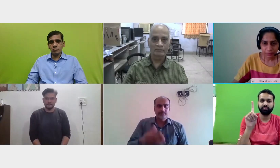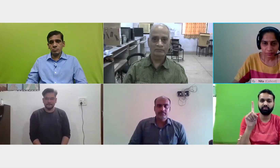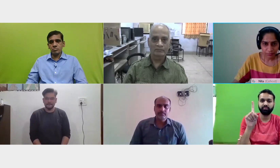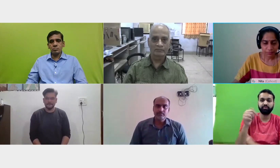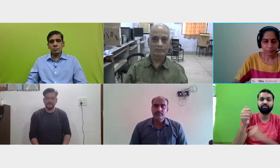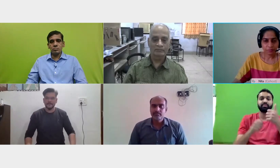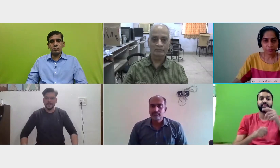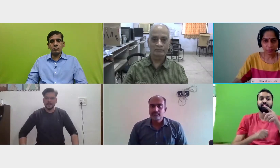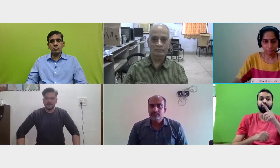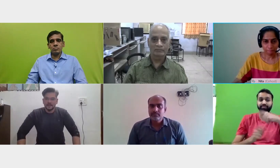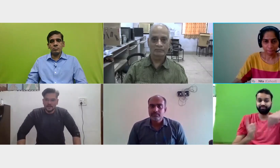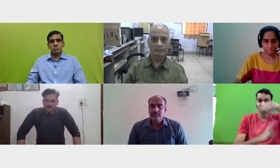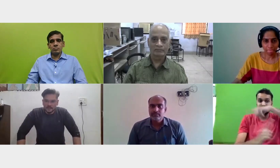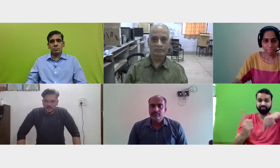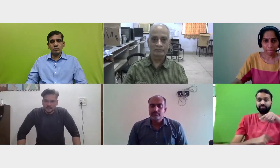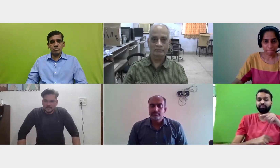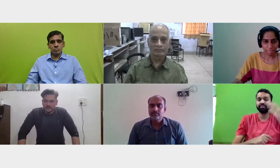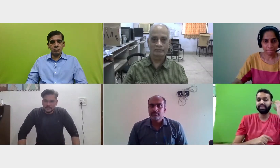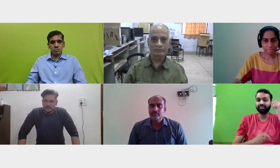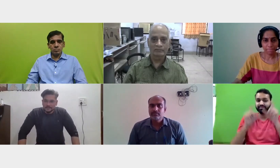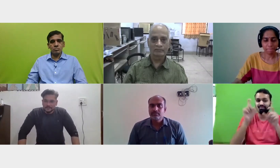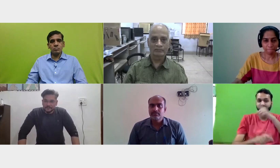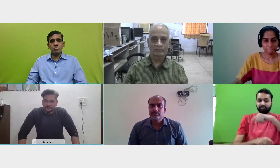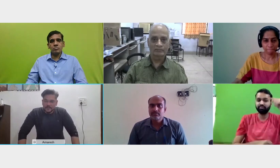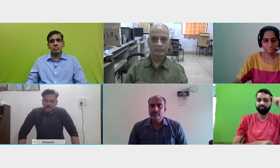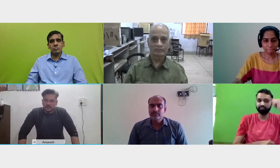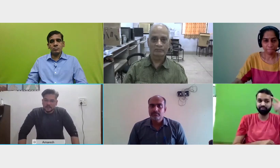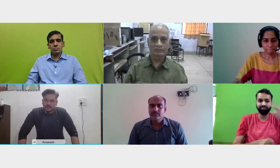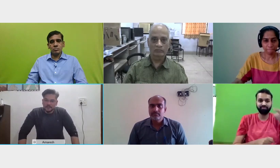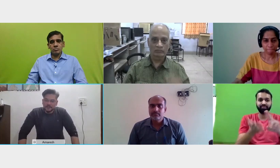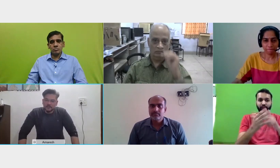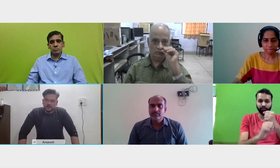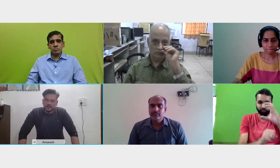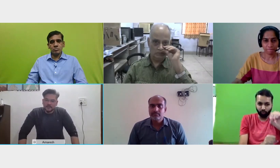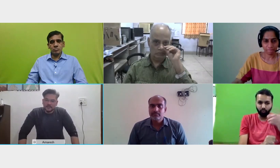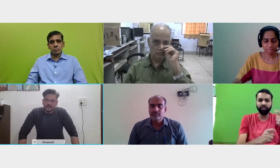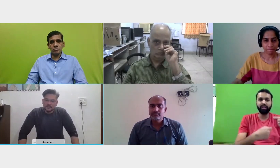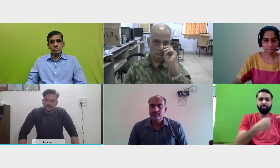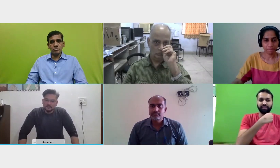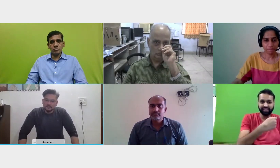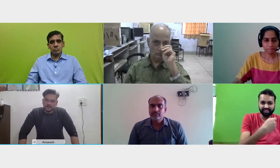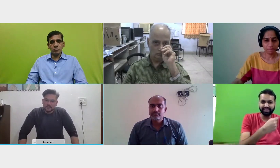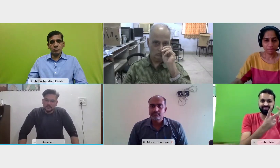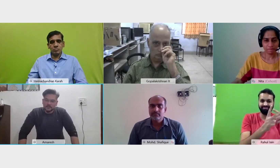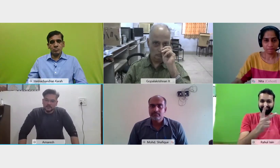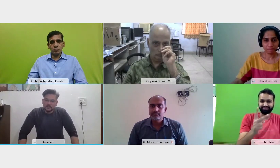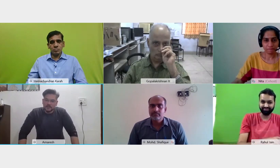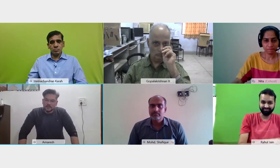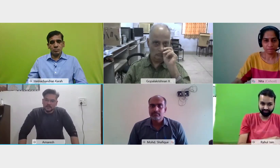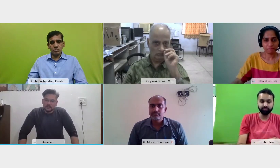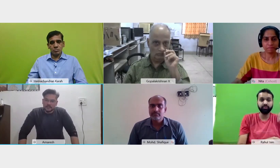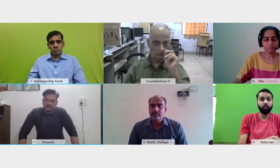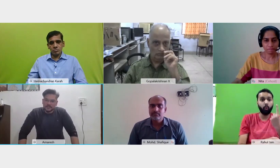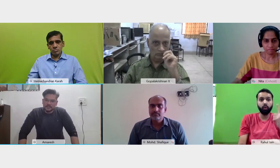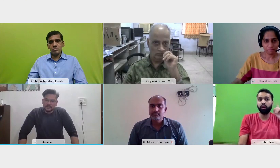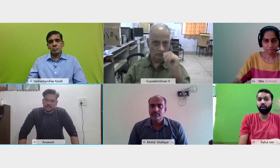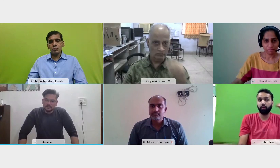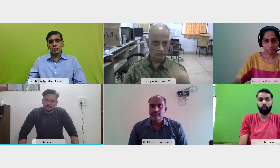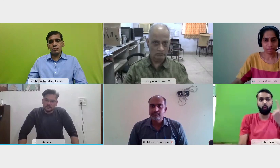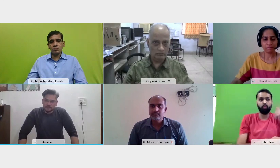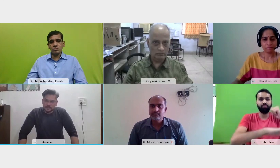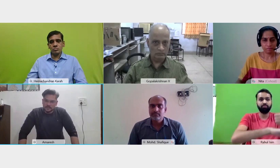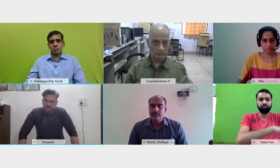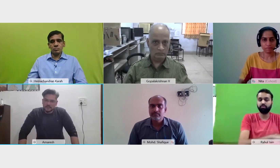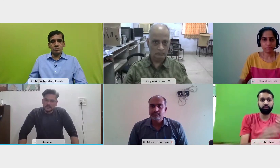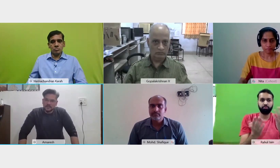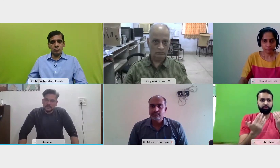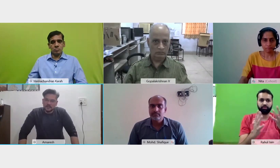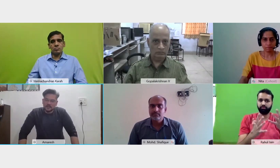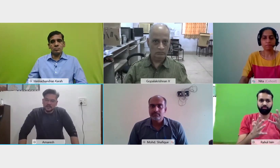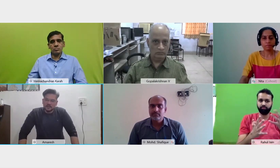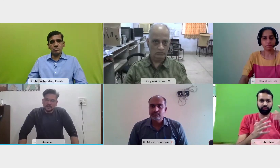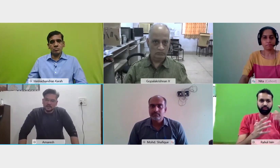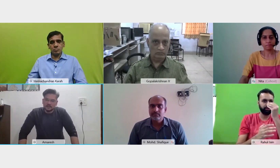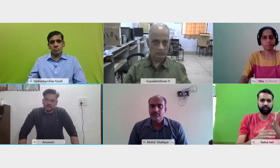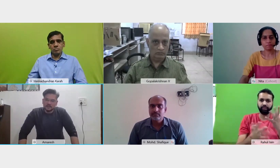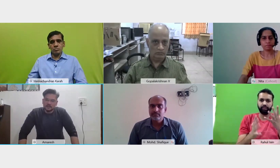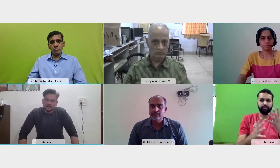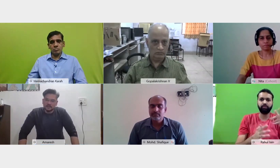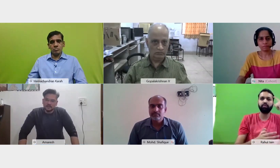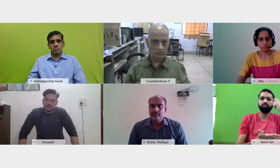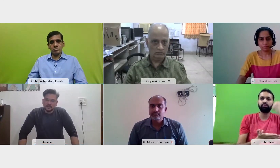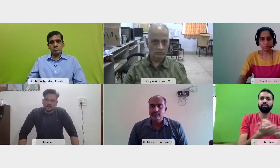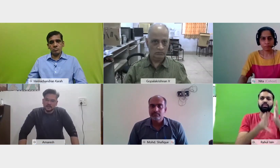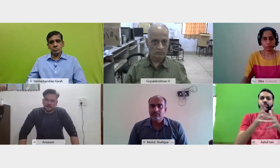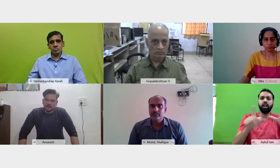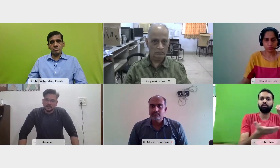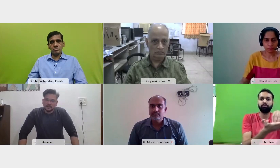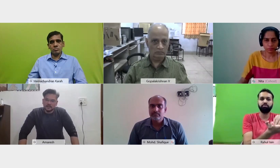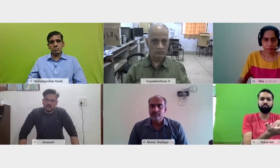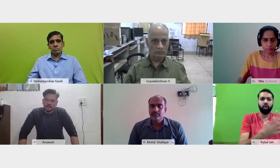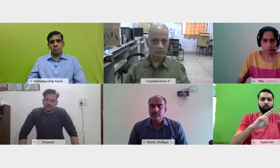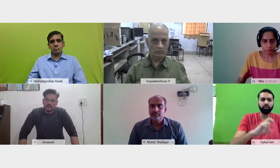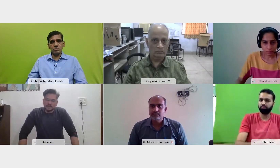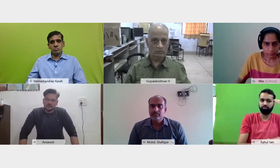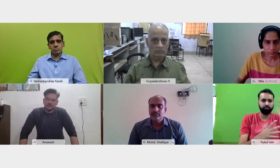if the hearing people who can make use some of the organization as our businesses